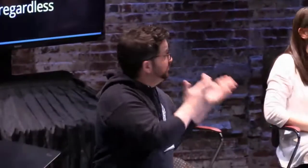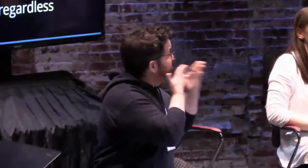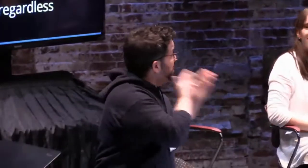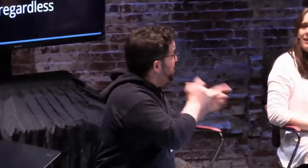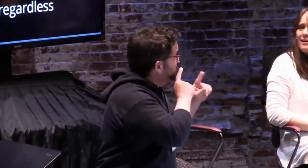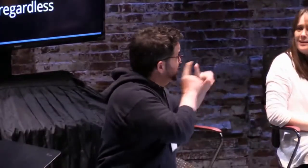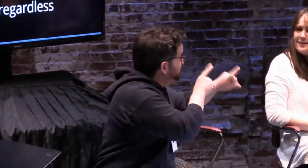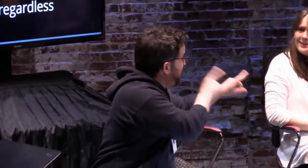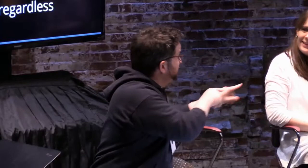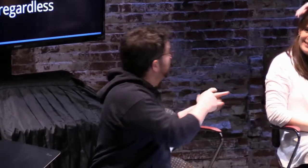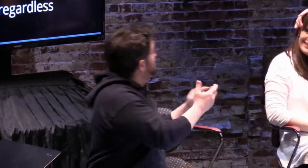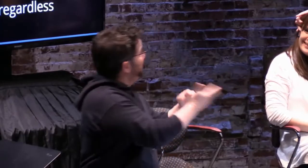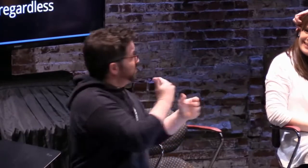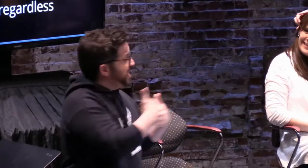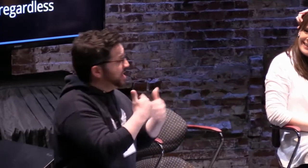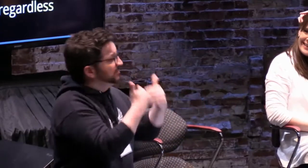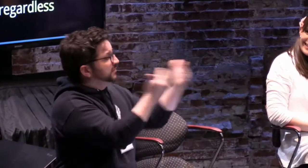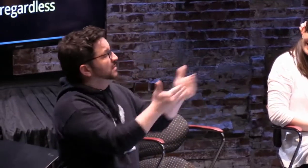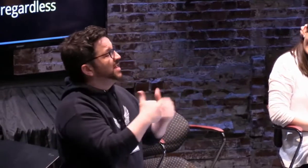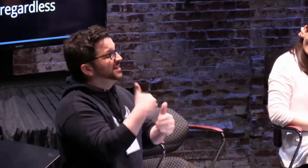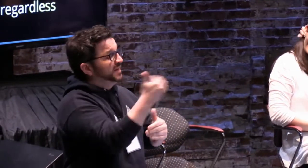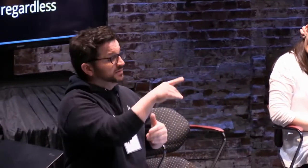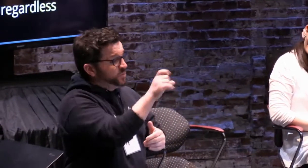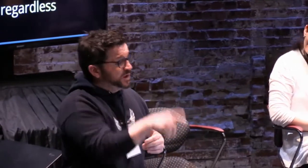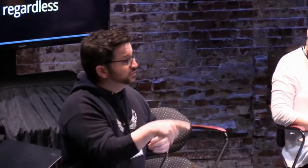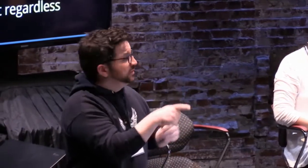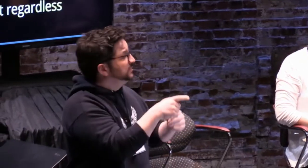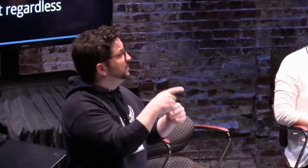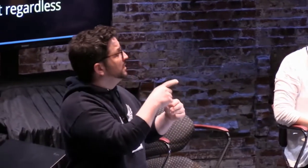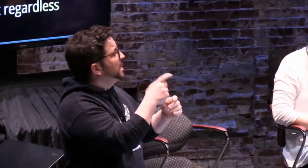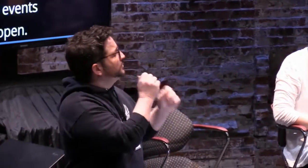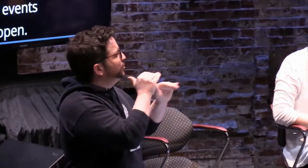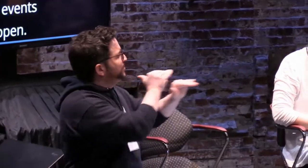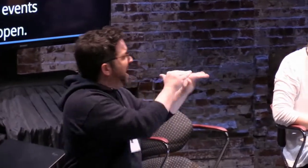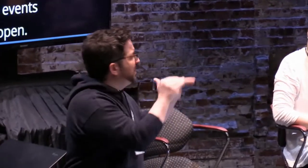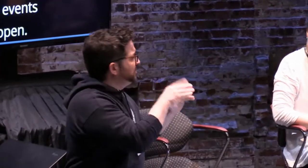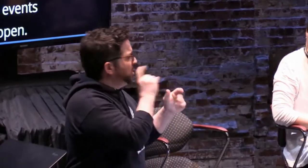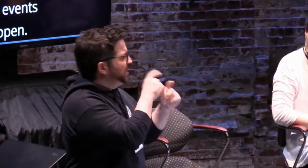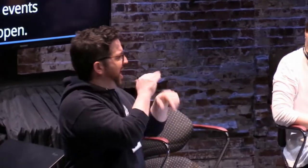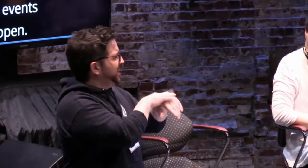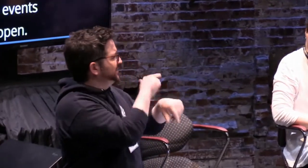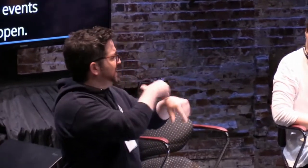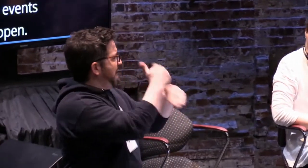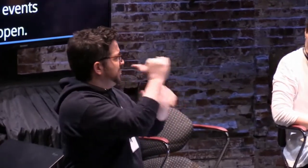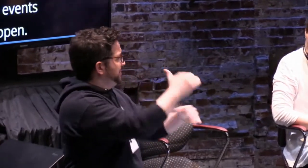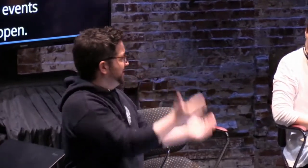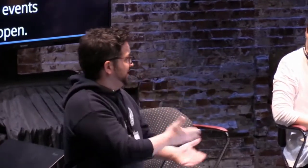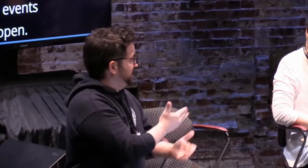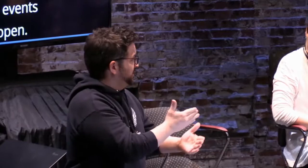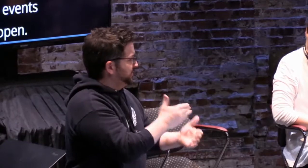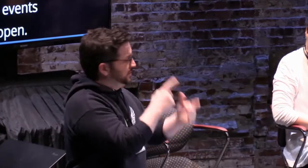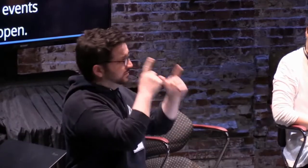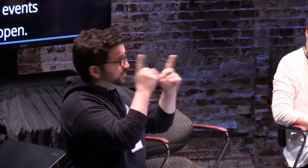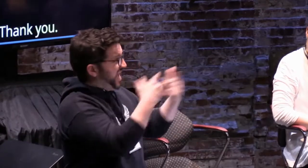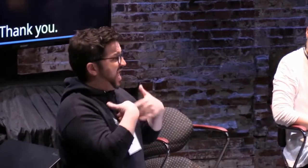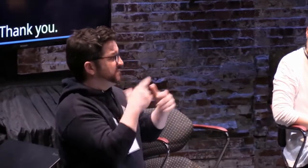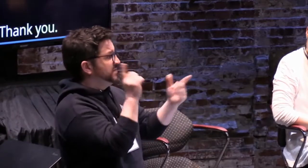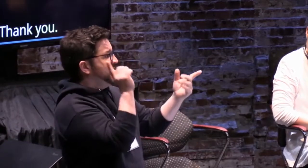Thank you, thank you for your answers, your responses. Now the next question, okay there is a time limit.